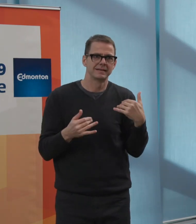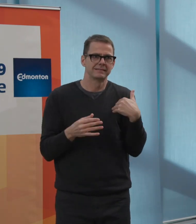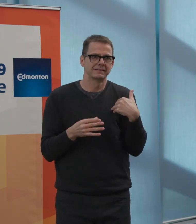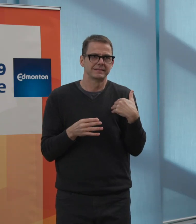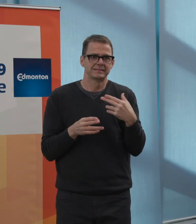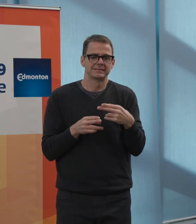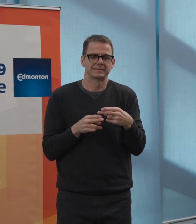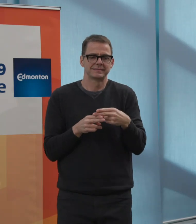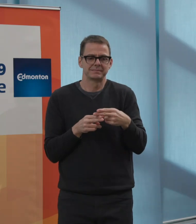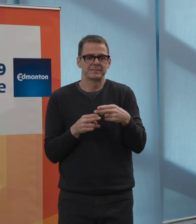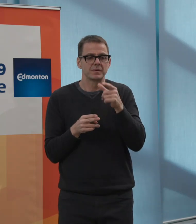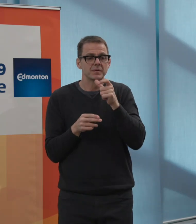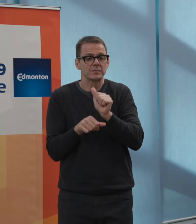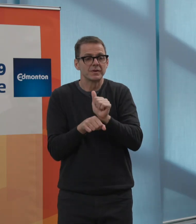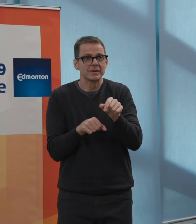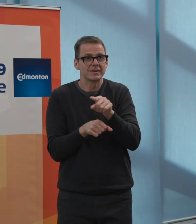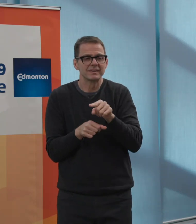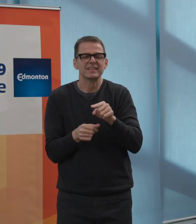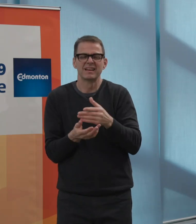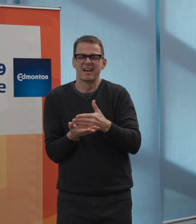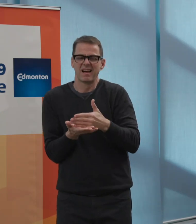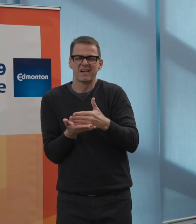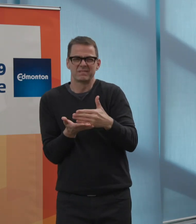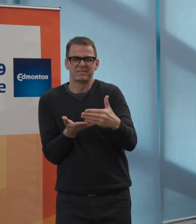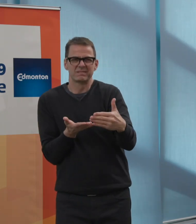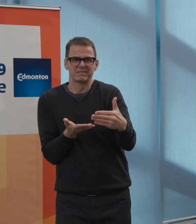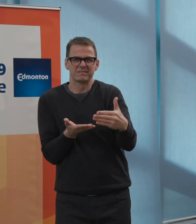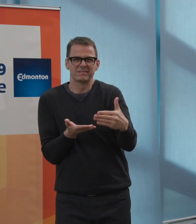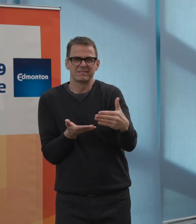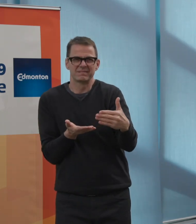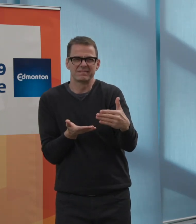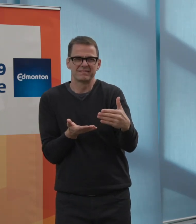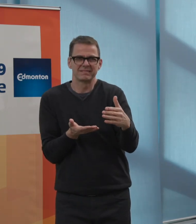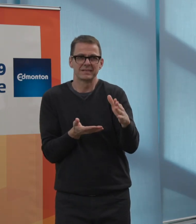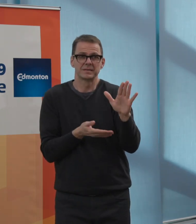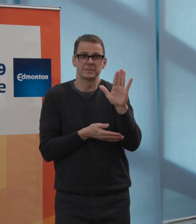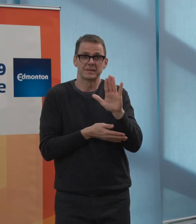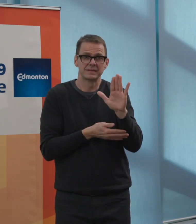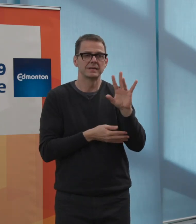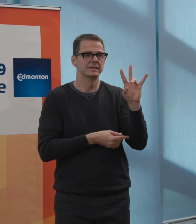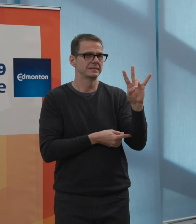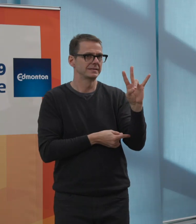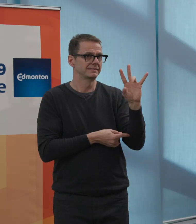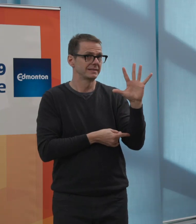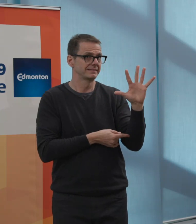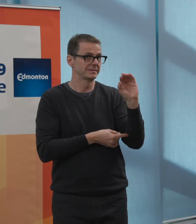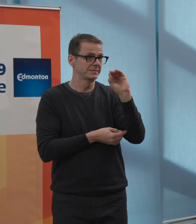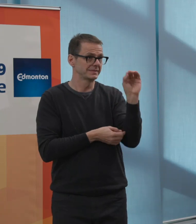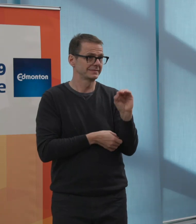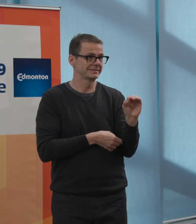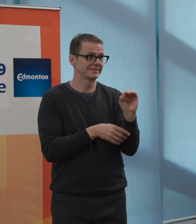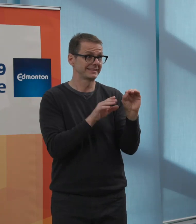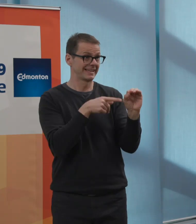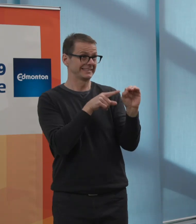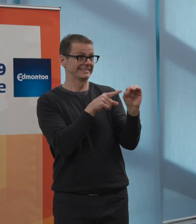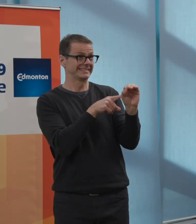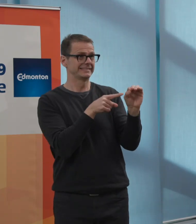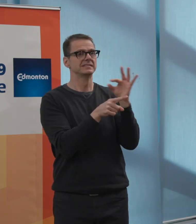approximately 75% of Edmonton Public Library staff for 489 positions across